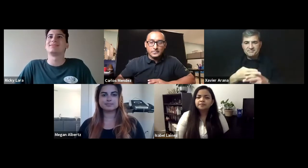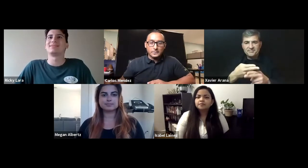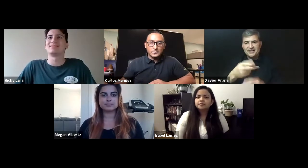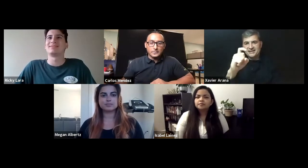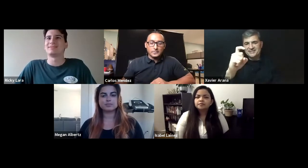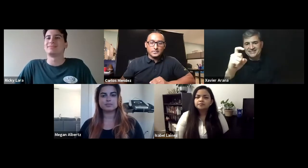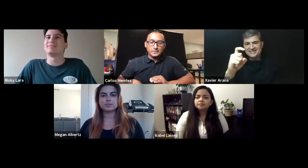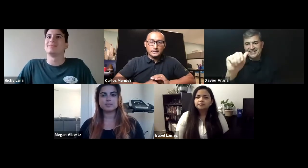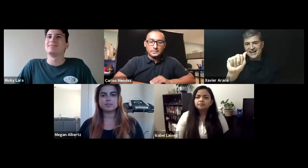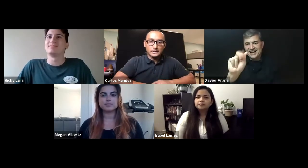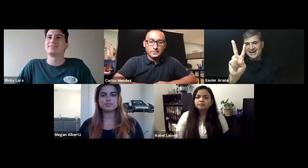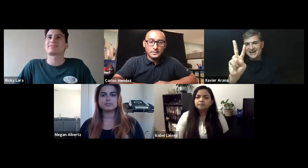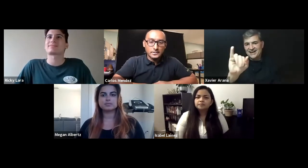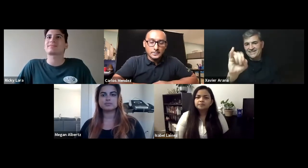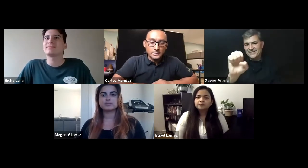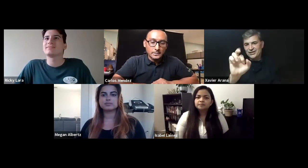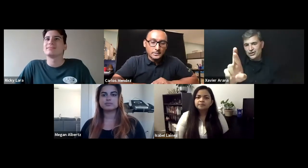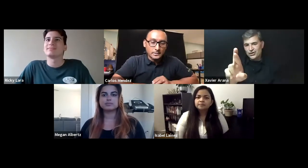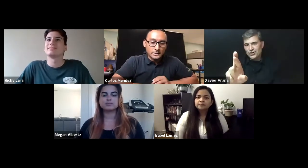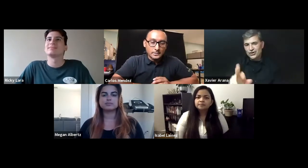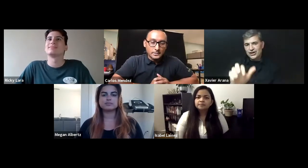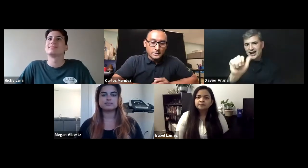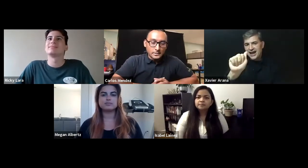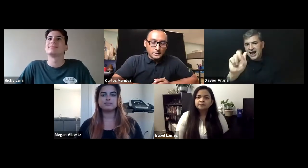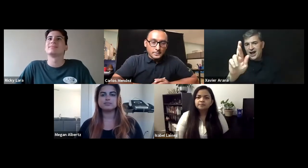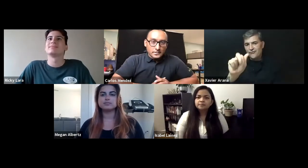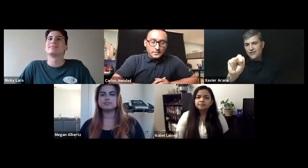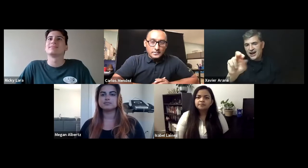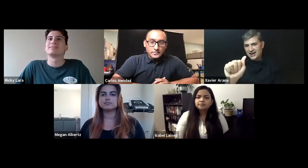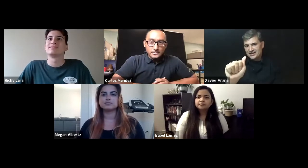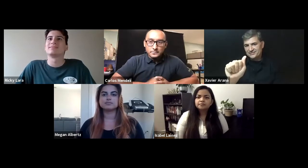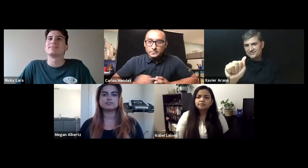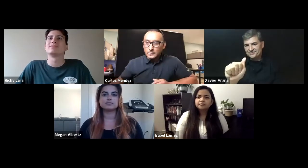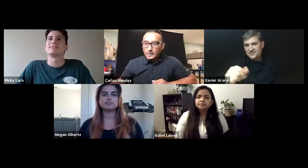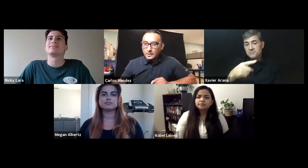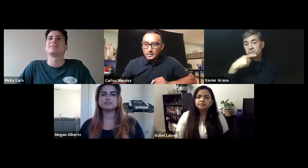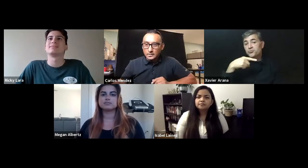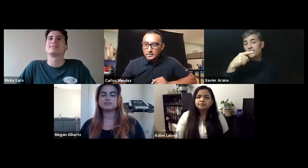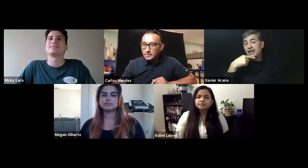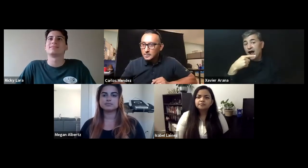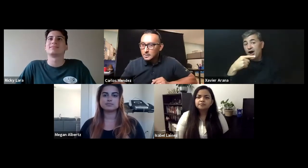Hi. I'm Xavier Arana.